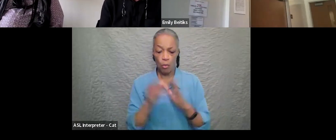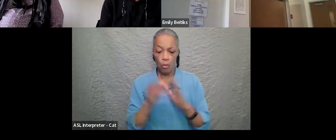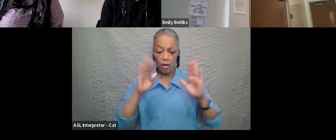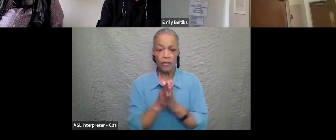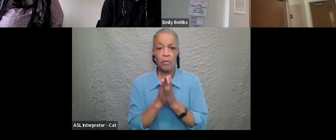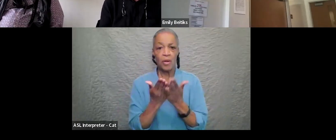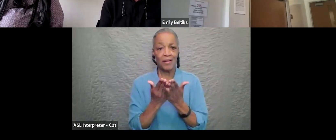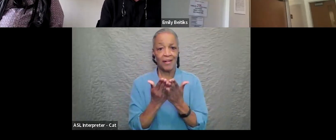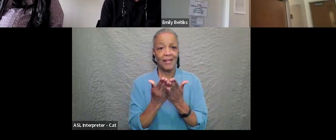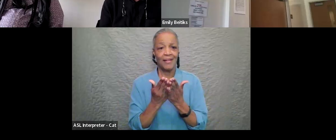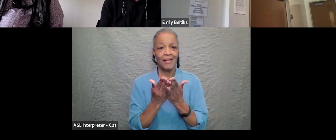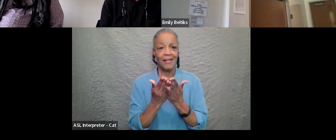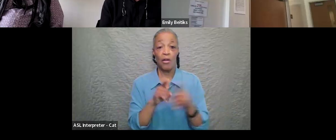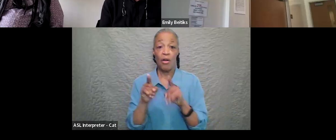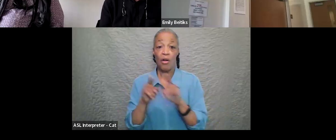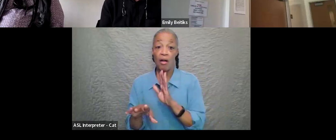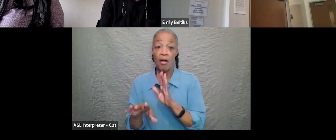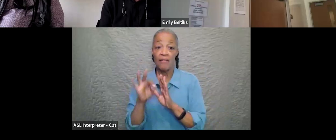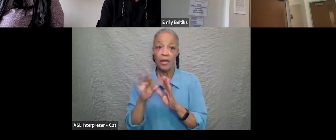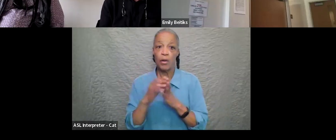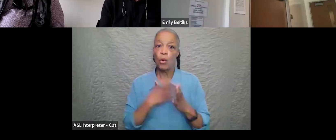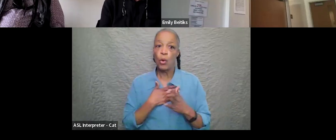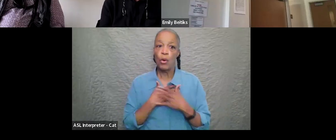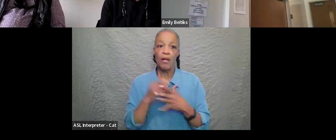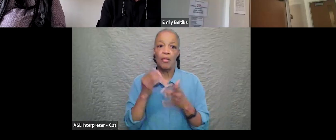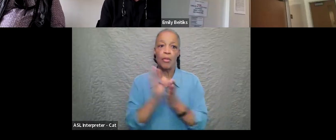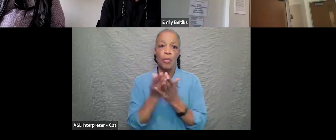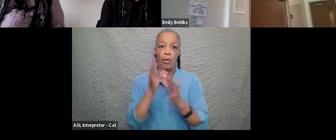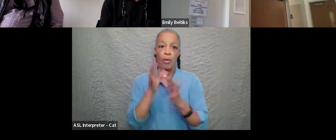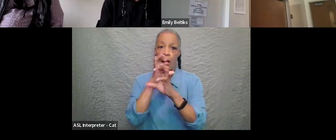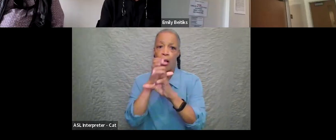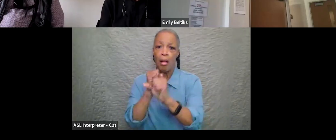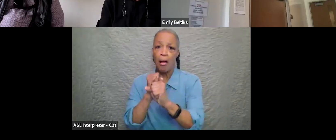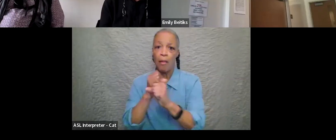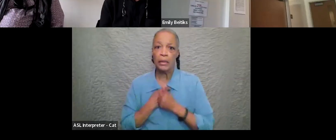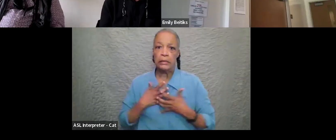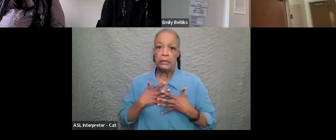I also found it deeply engaging, but also chilling, you know, at the same time.